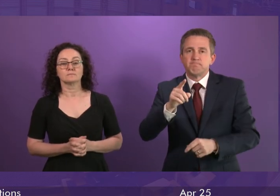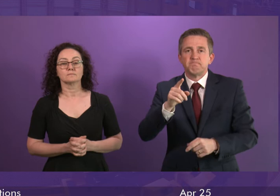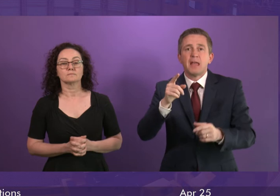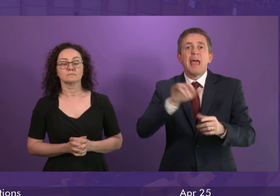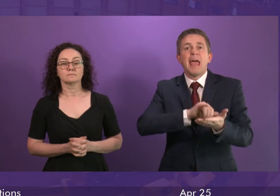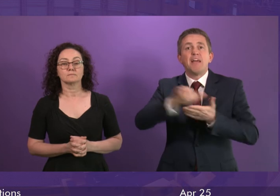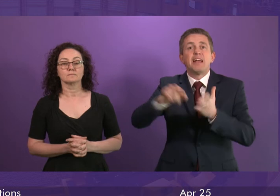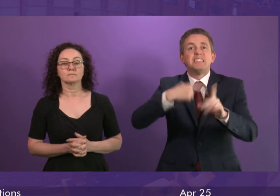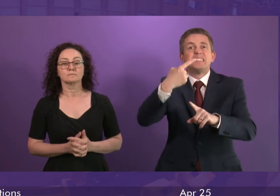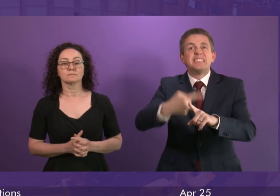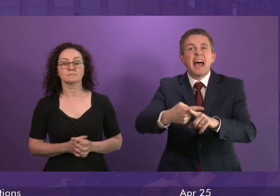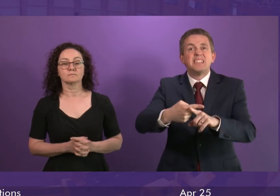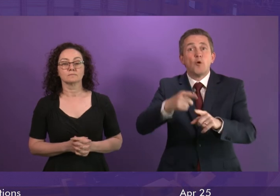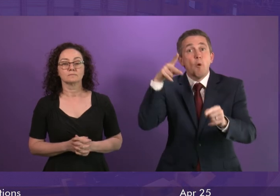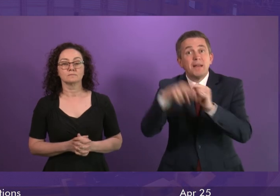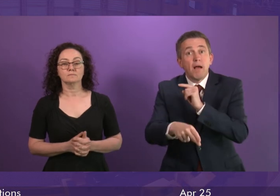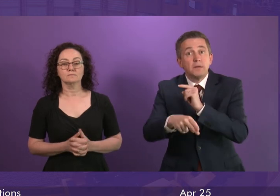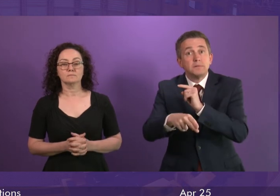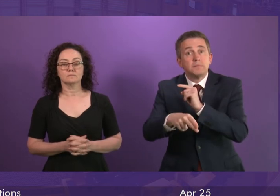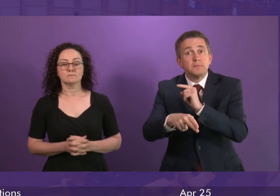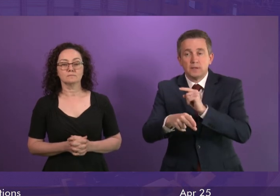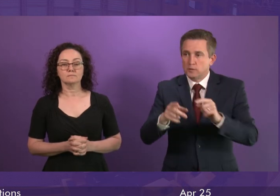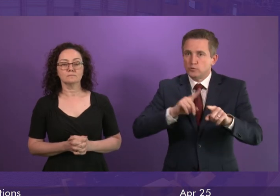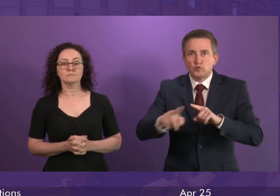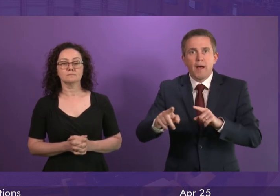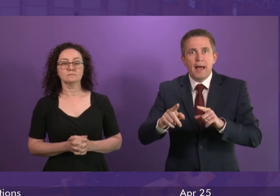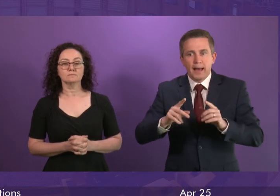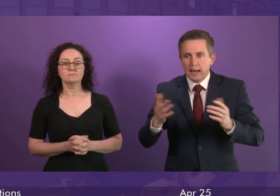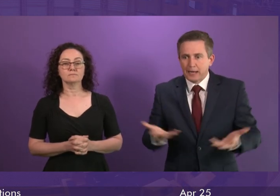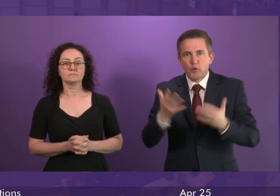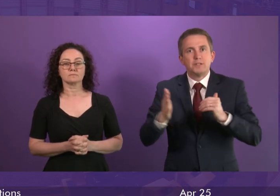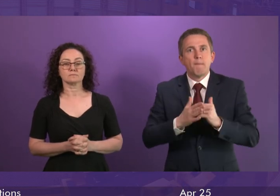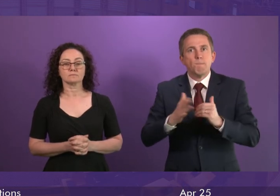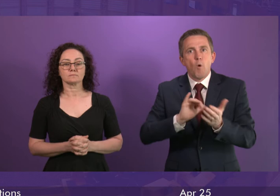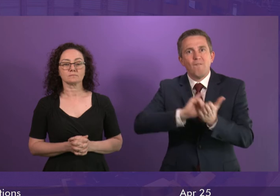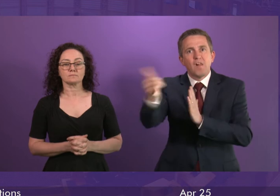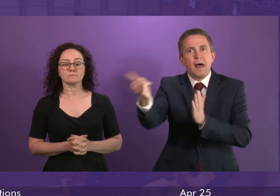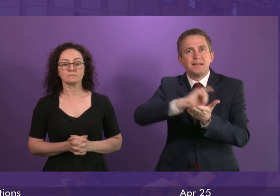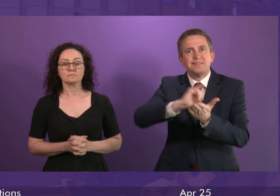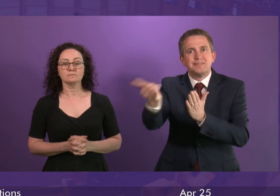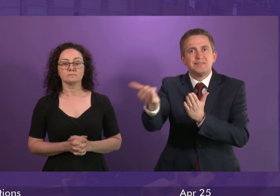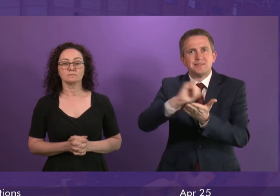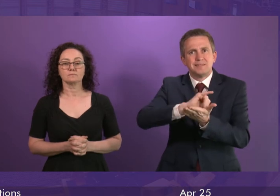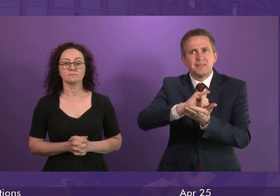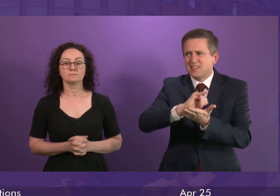aviation tax to increase air flights to and from Scotland. Is that something to boast